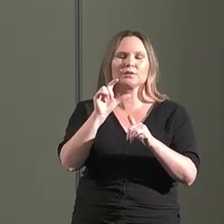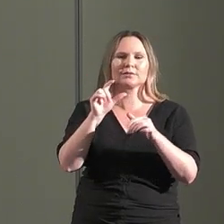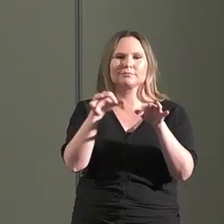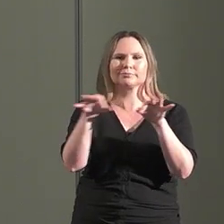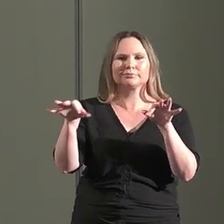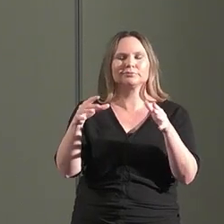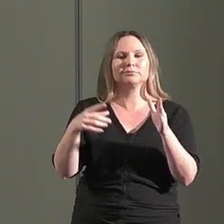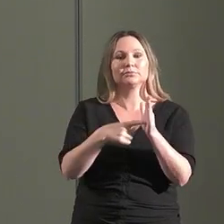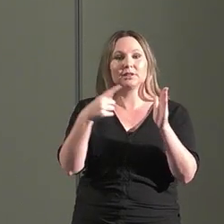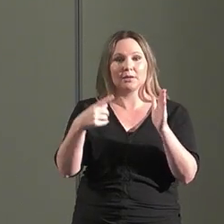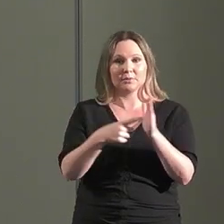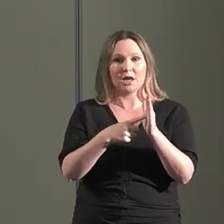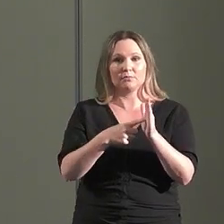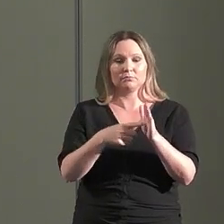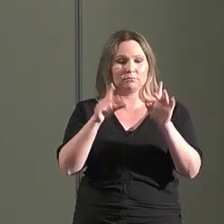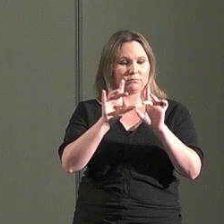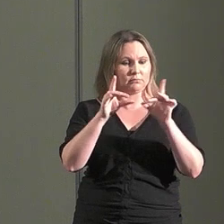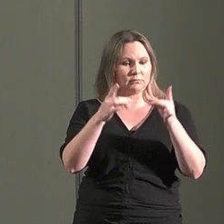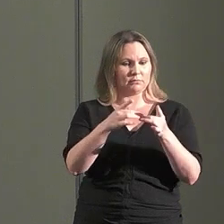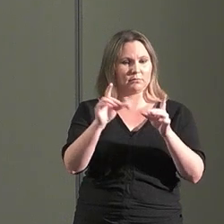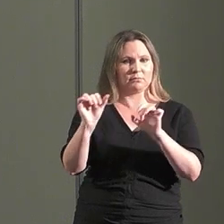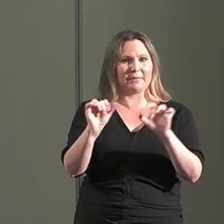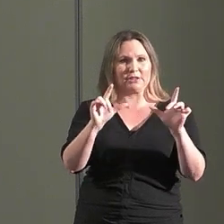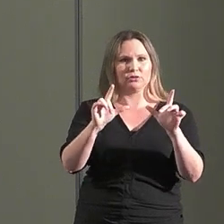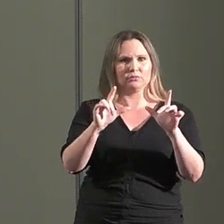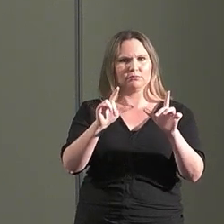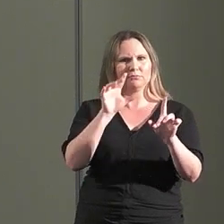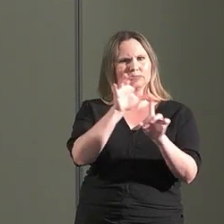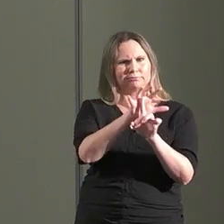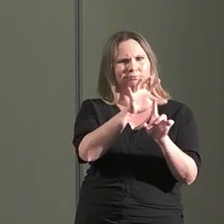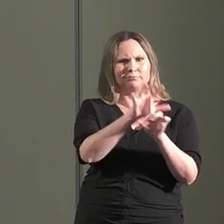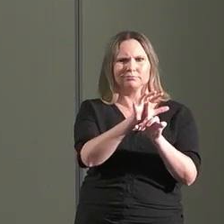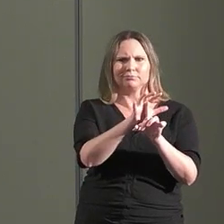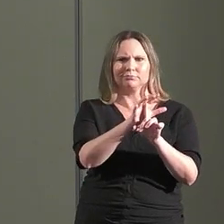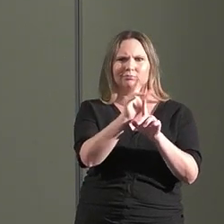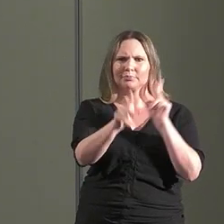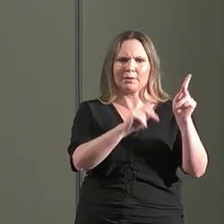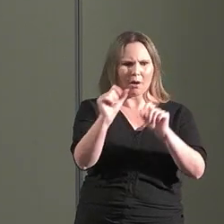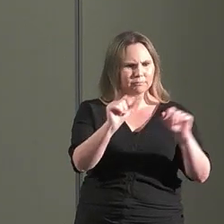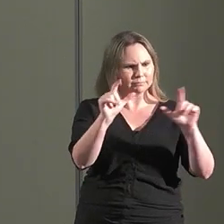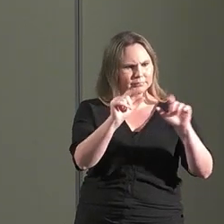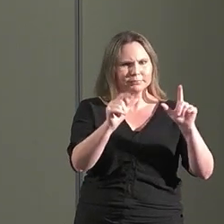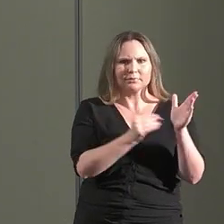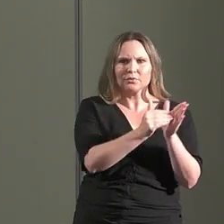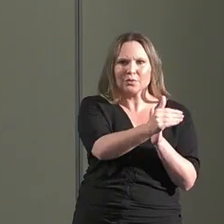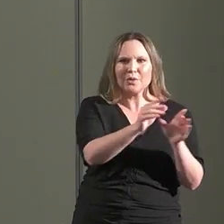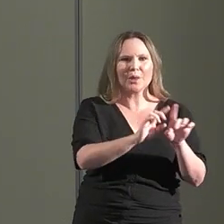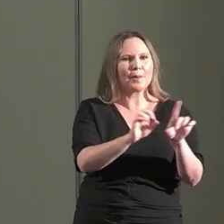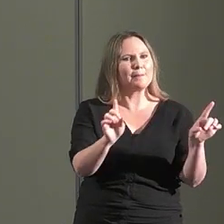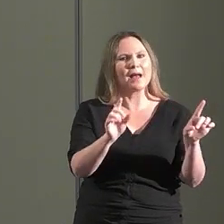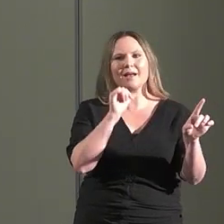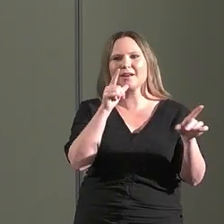It was department pages that were popular but not management by the subgroup we got